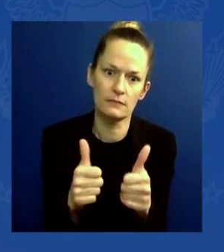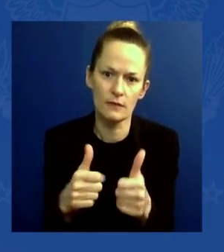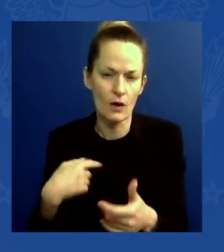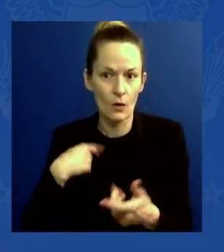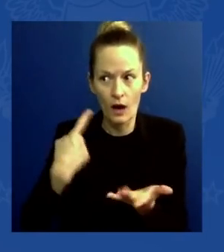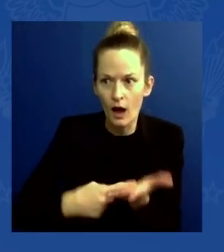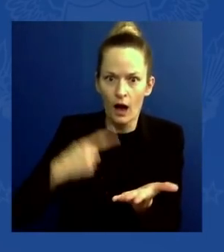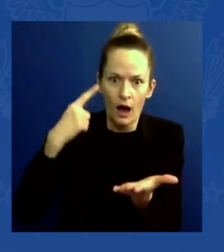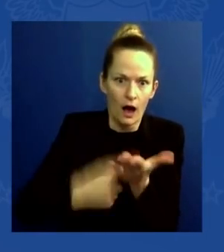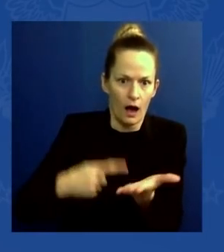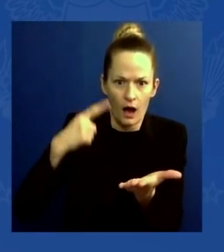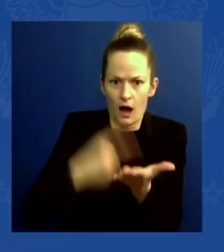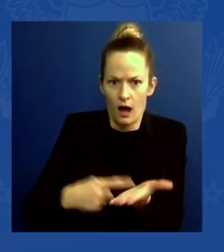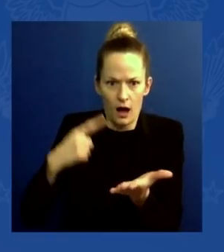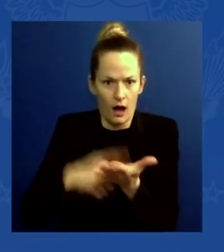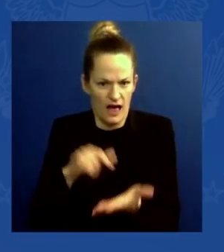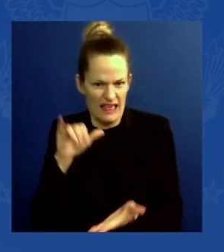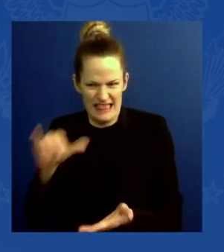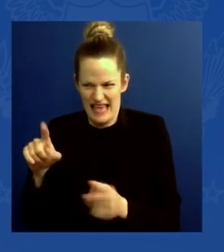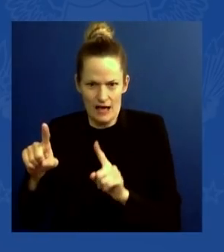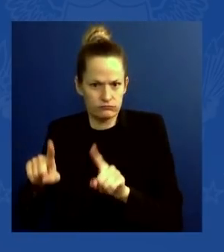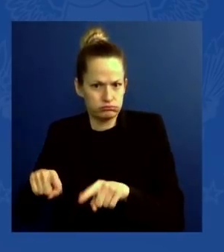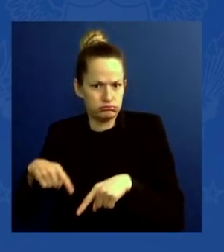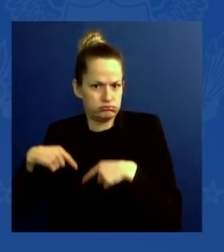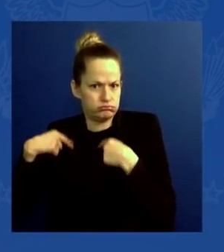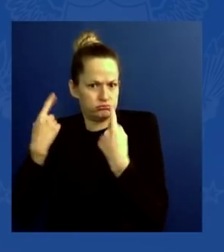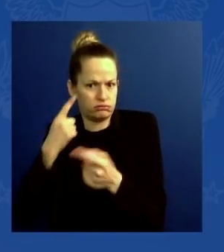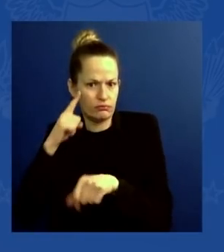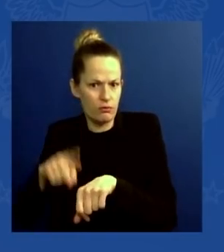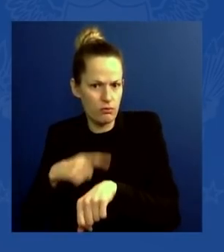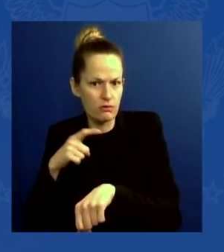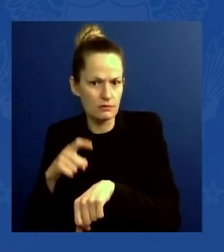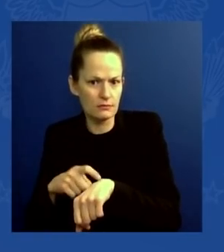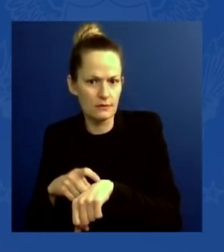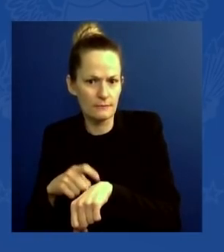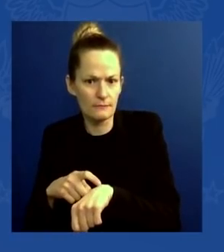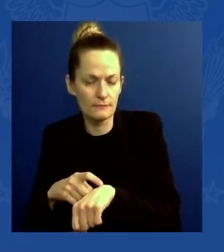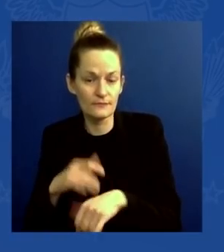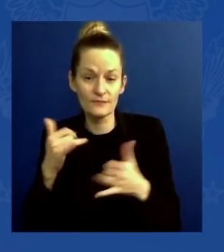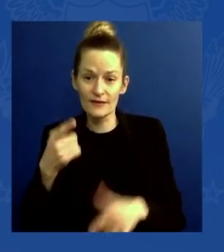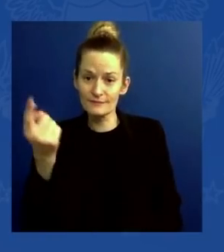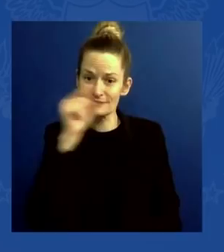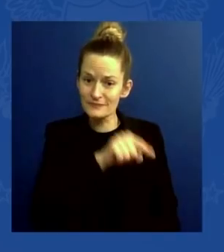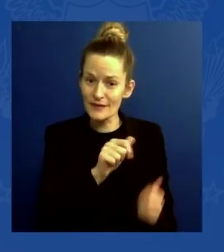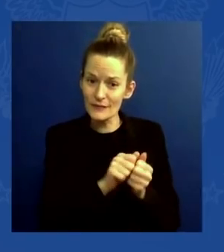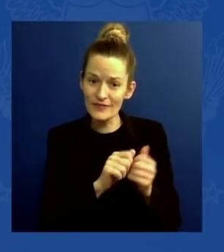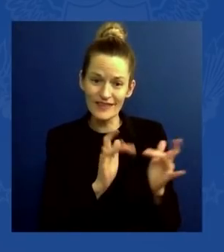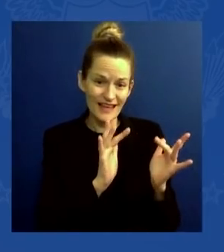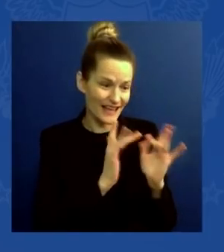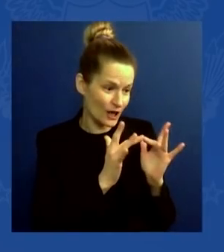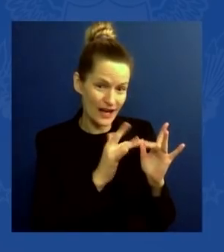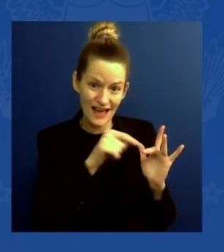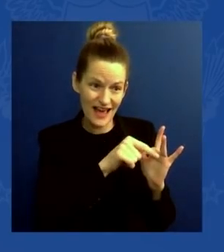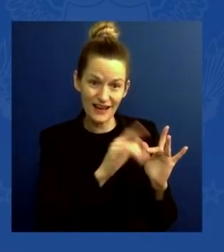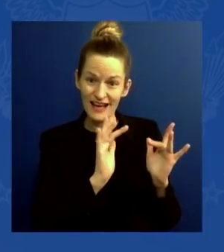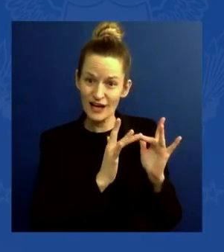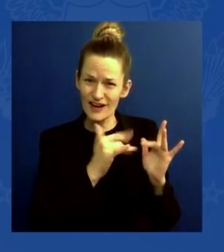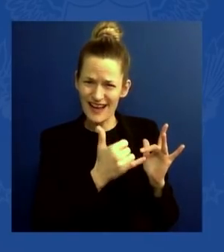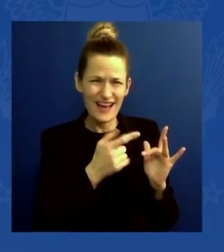And you heard me say this before, and I apologize for repeating myself, but no parent should have to sit in a parking lot of a fast food restaurant